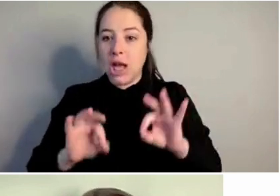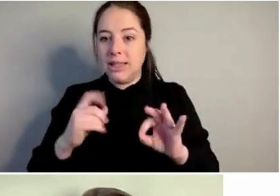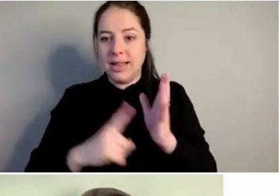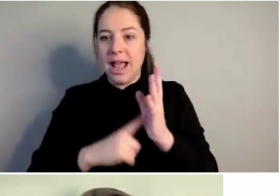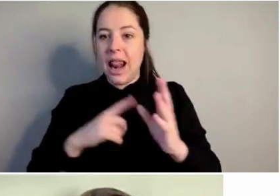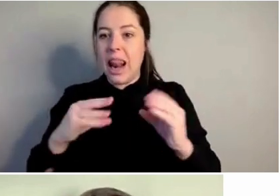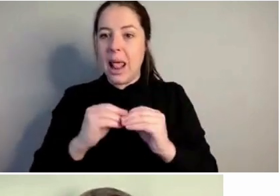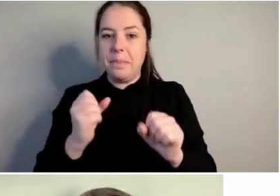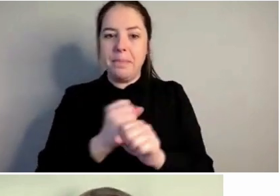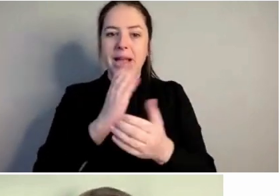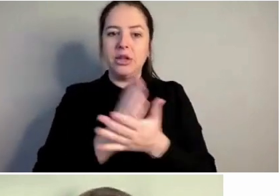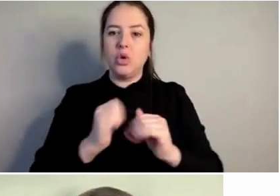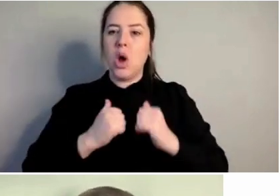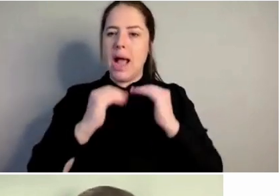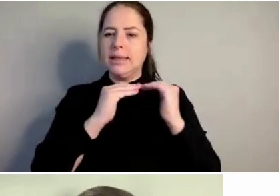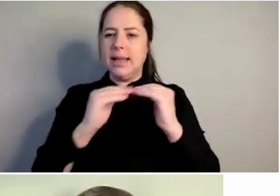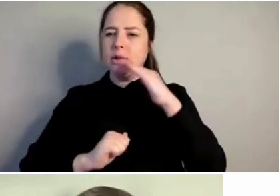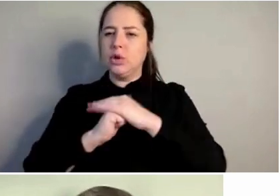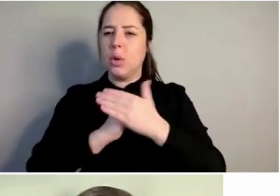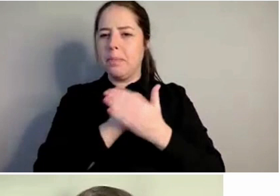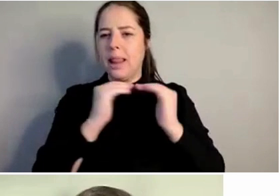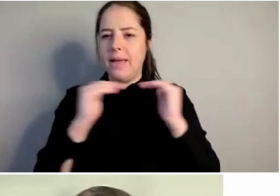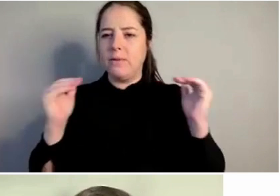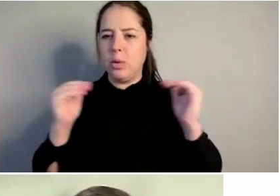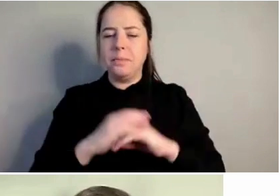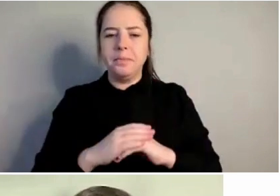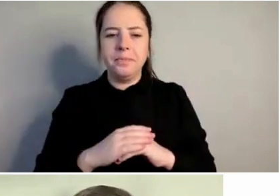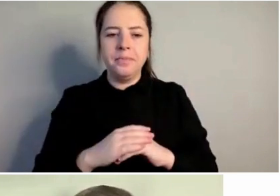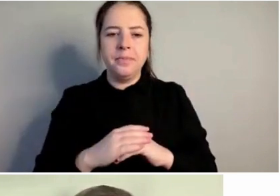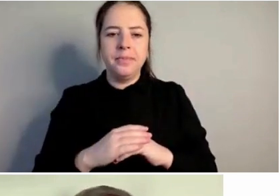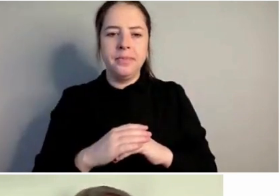And those are things that through COVID needed to continue.